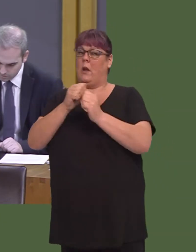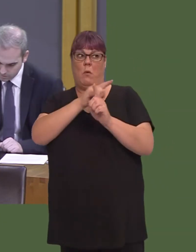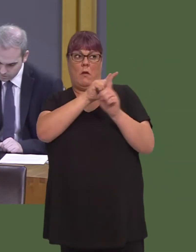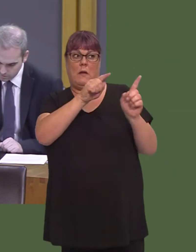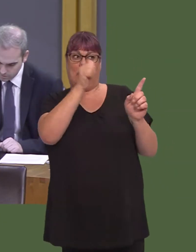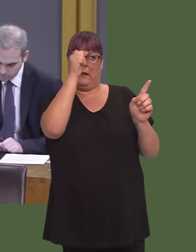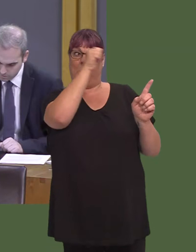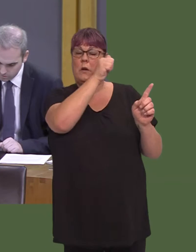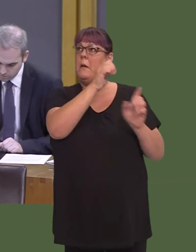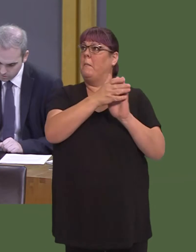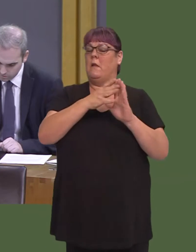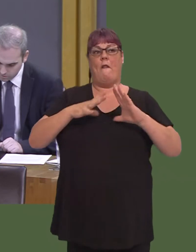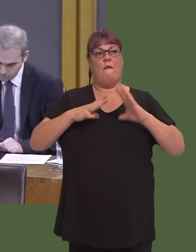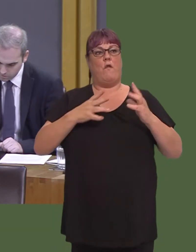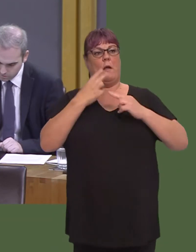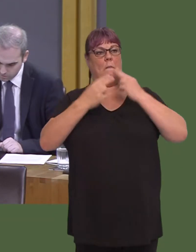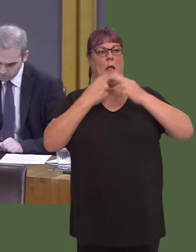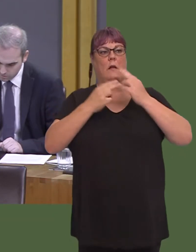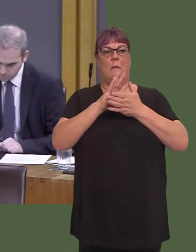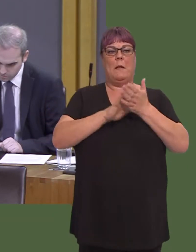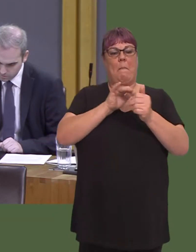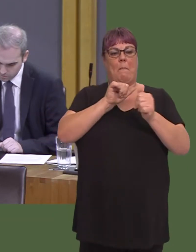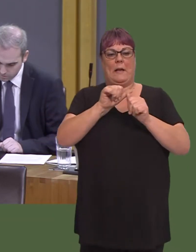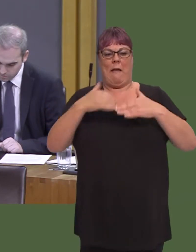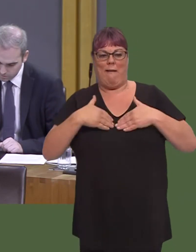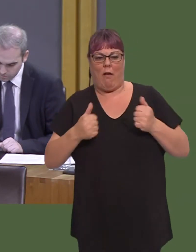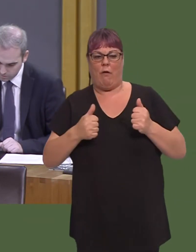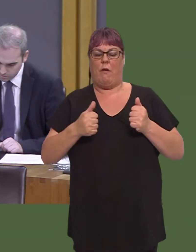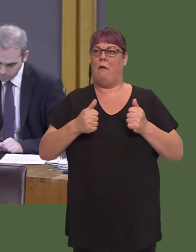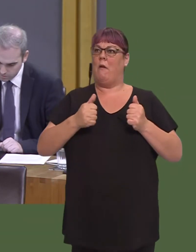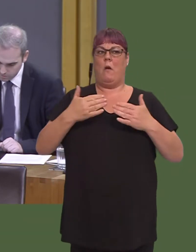the Government backbenchers are there to do, to make sure that, as a Welsh Labour Government,